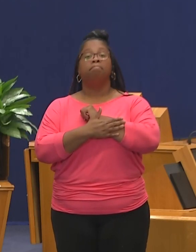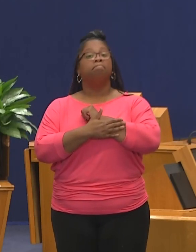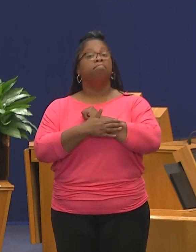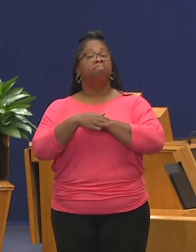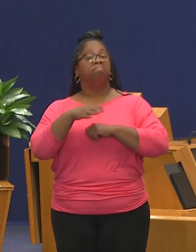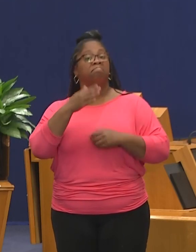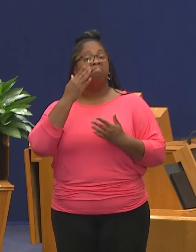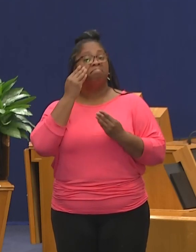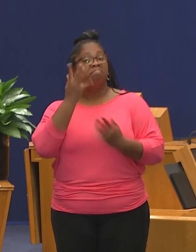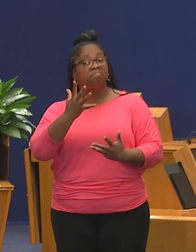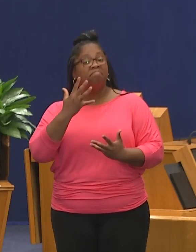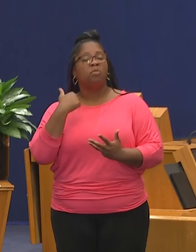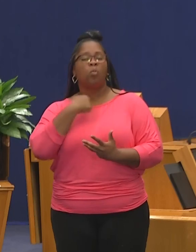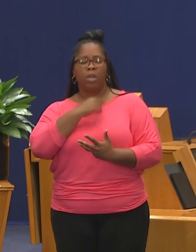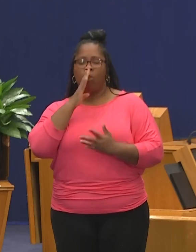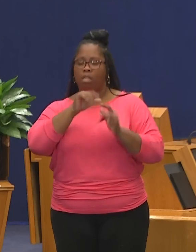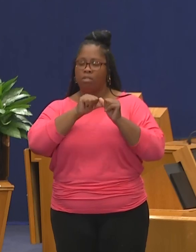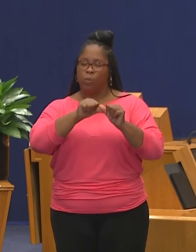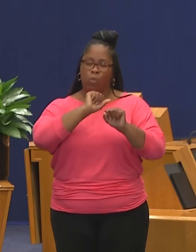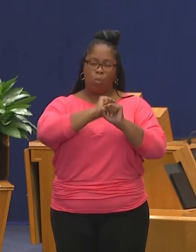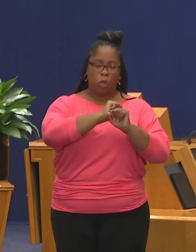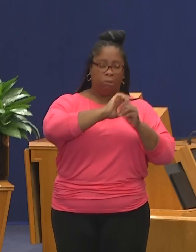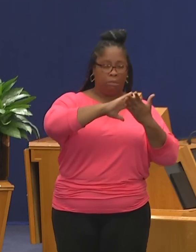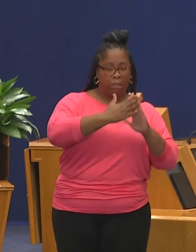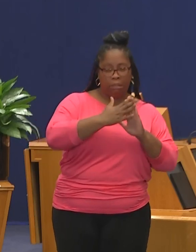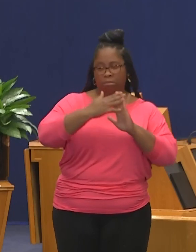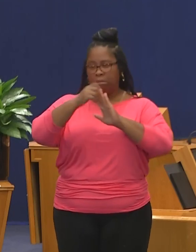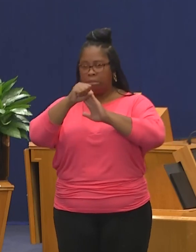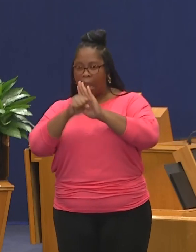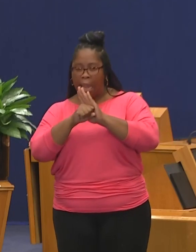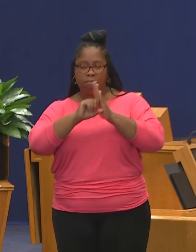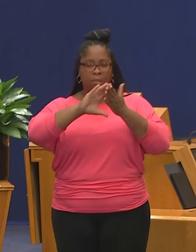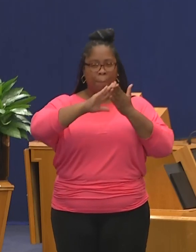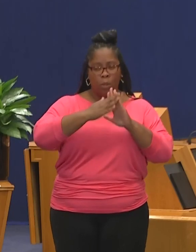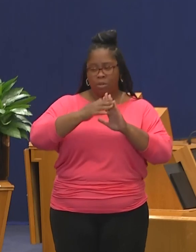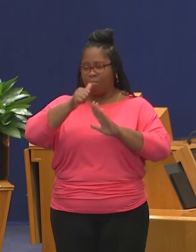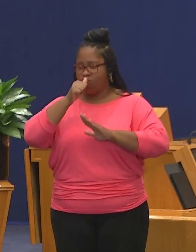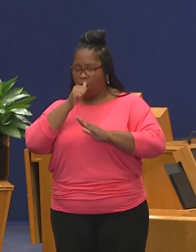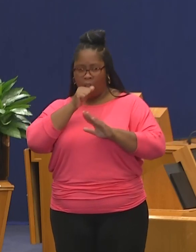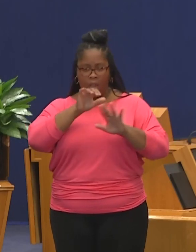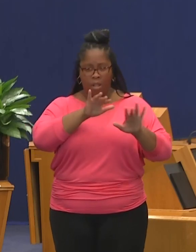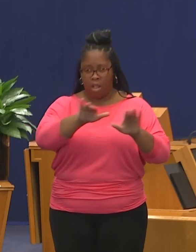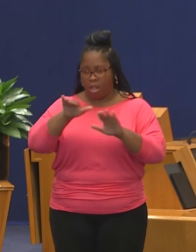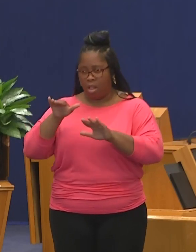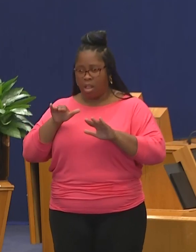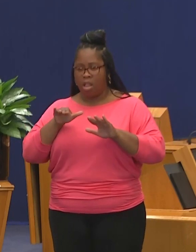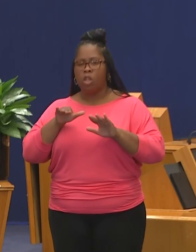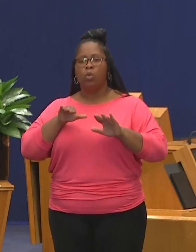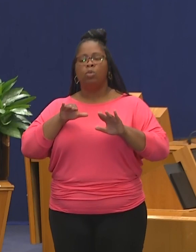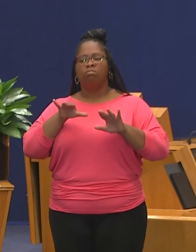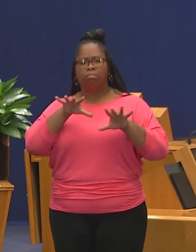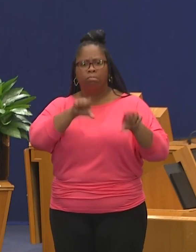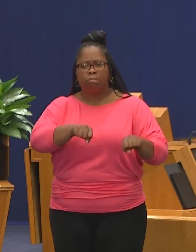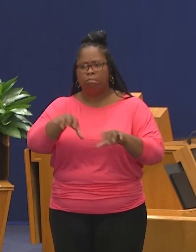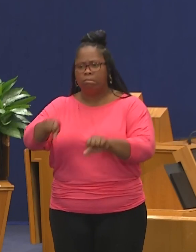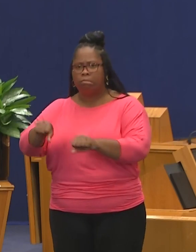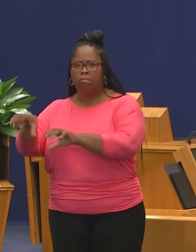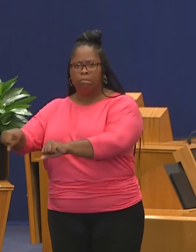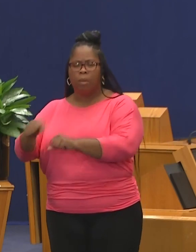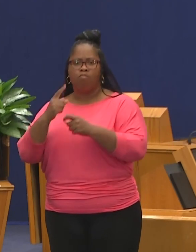ANGELES. IN CONCLUSION, THE COUNTY WILL CONTINUE TO WORK WITH OUR CITIES, THE STATE, COMMUNITY AND